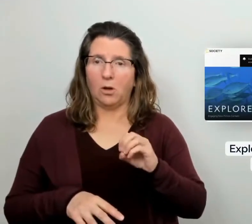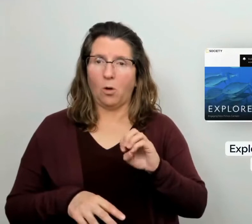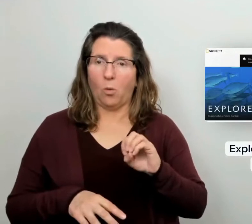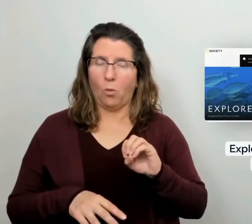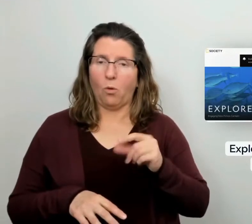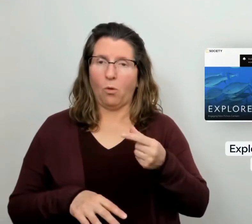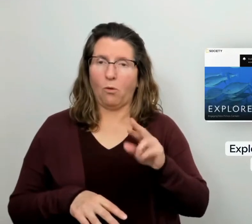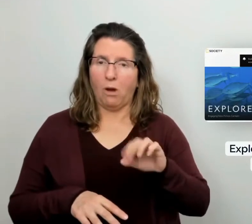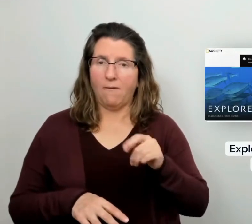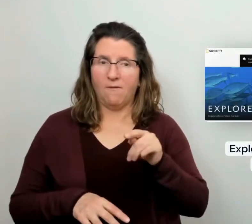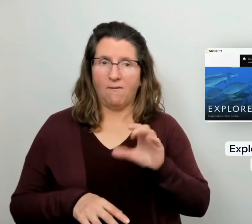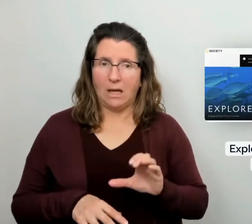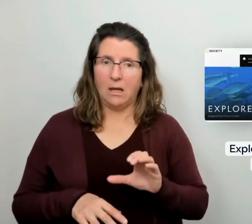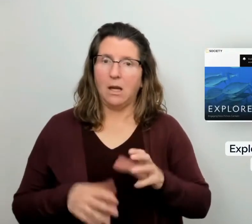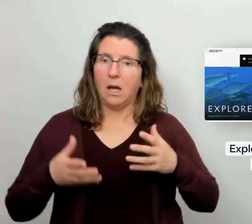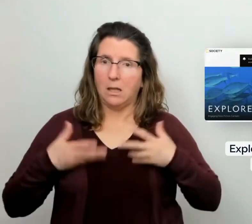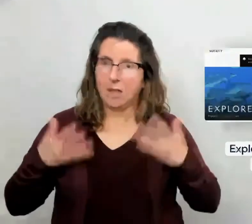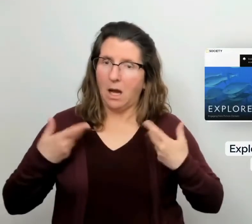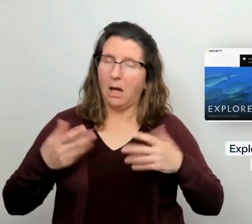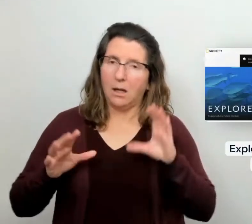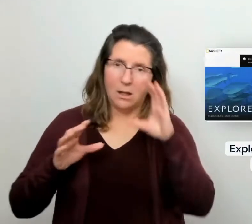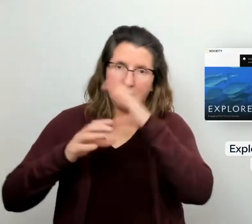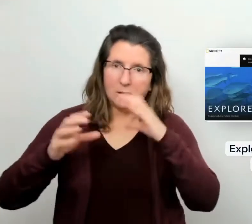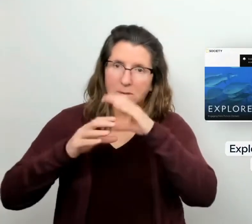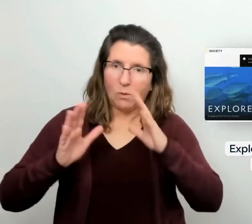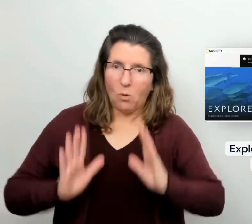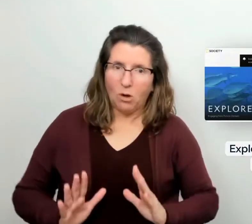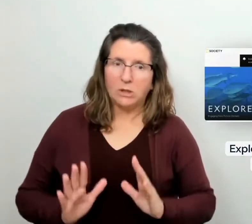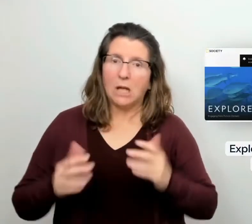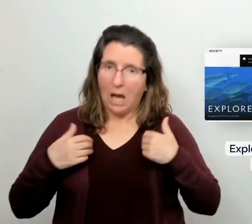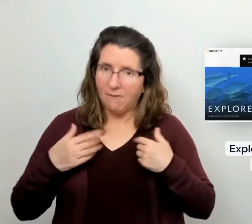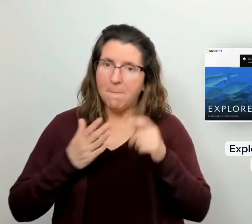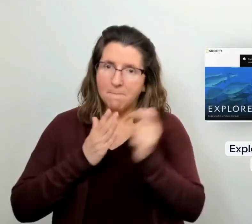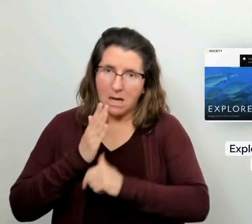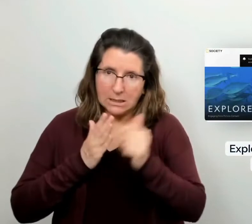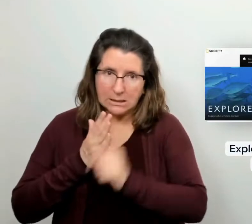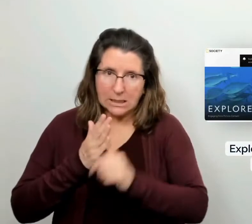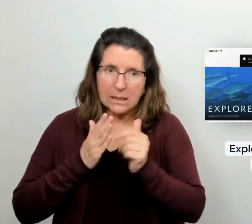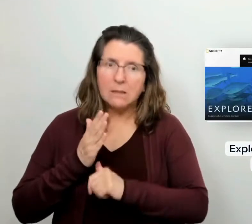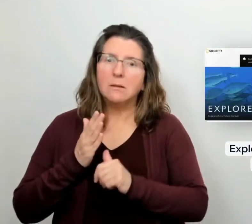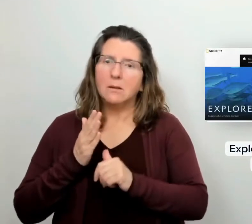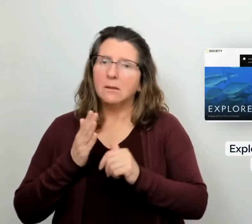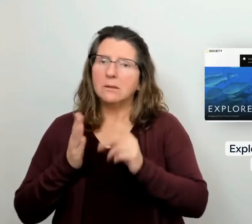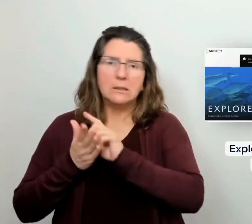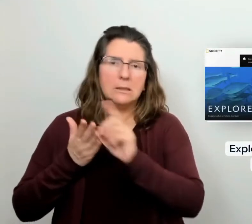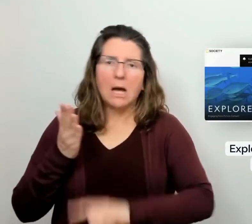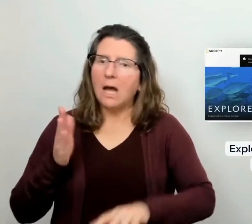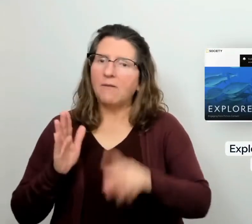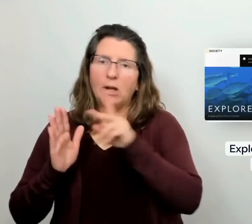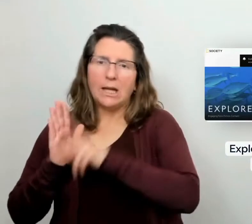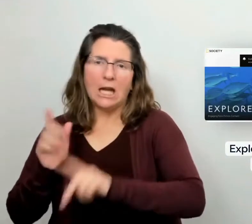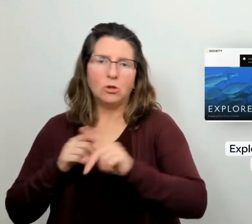National Geographic Young Explorers is a magazine that targets K-12 students,